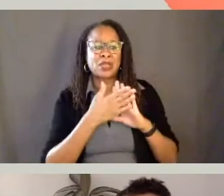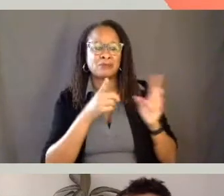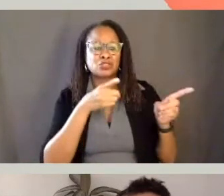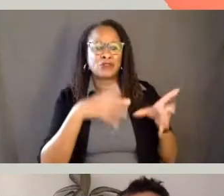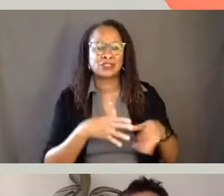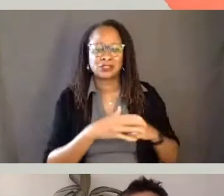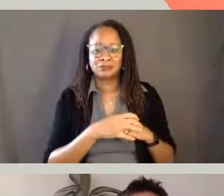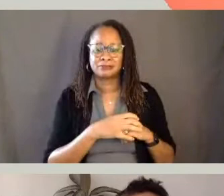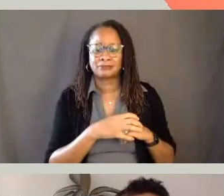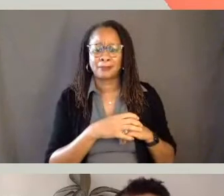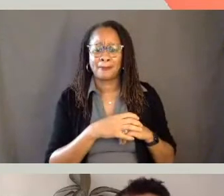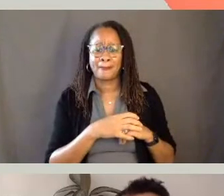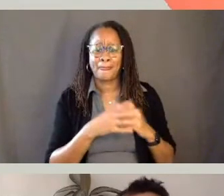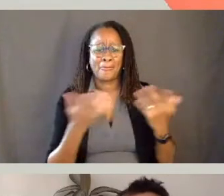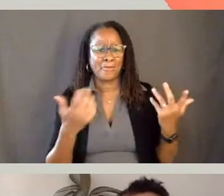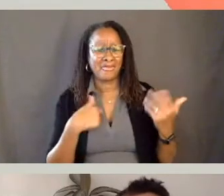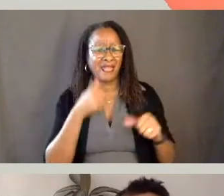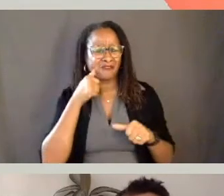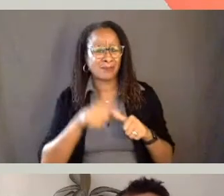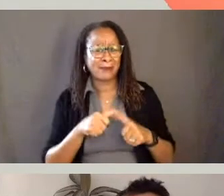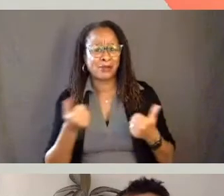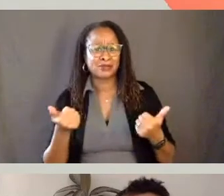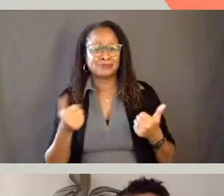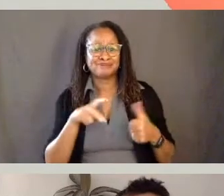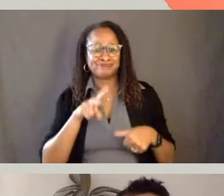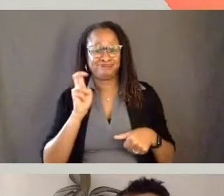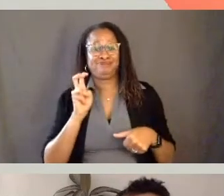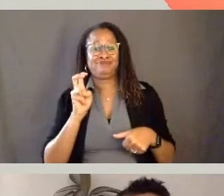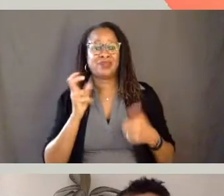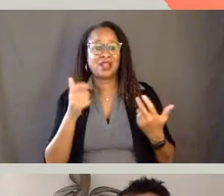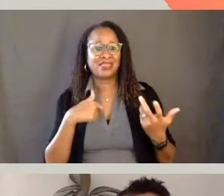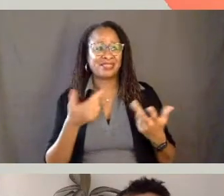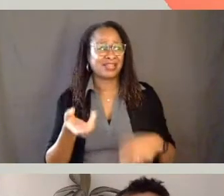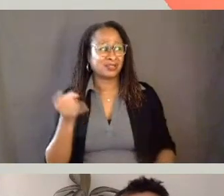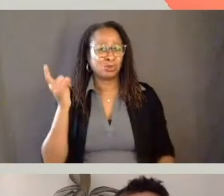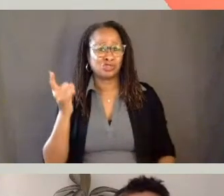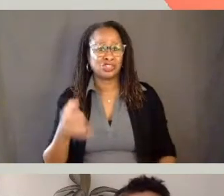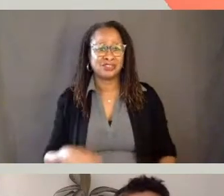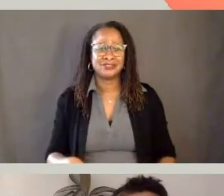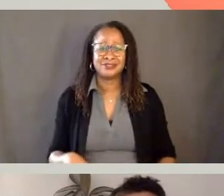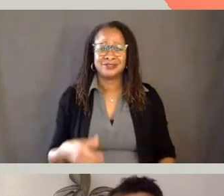And, you know, I just remember like thinking, "Well, this is bullshit. Like this is not right."